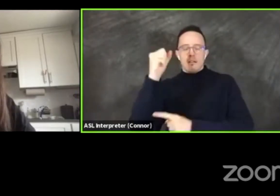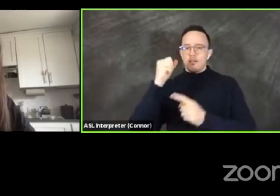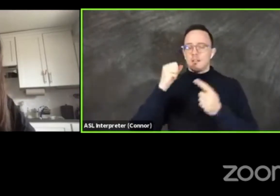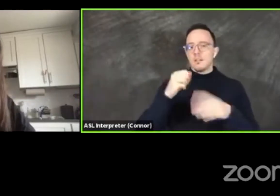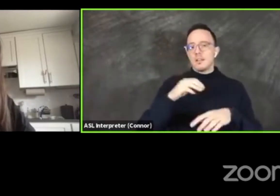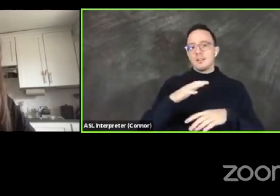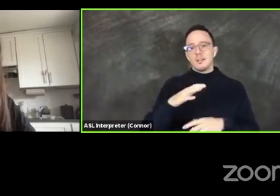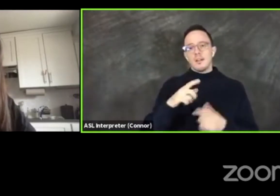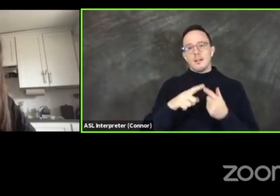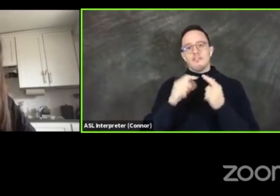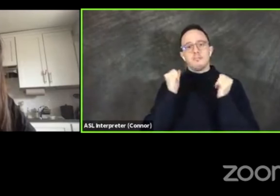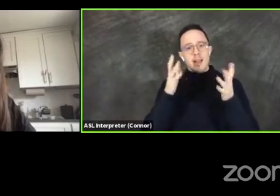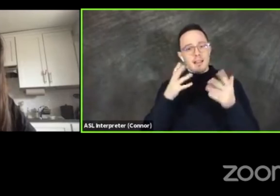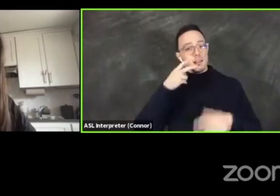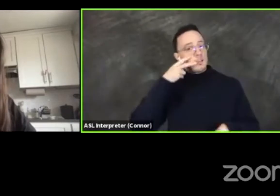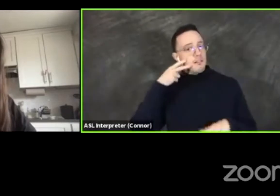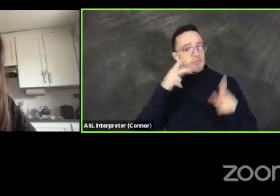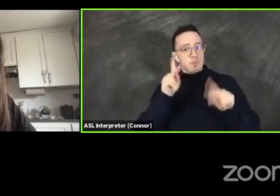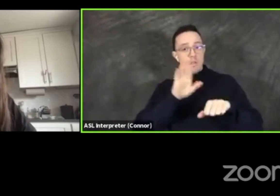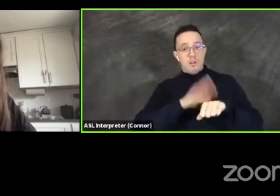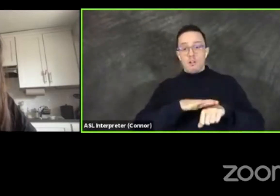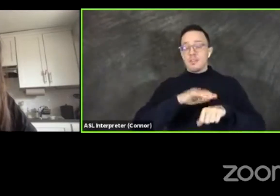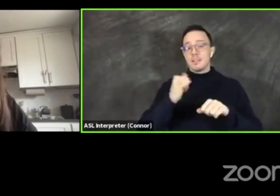OUR PRESENCE AND LIVELIHOODS IN NEW YORK CITY TODAY.